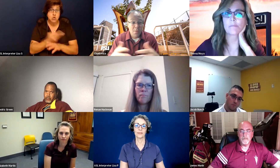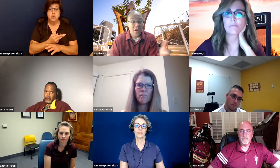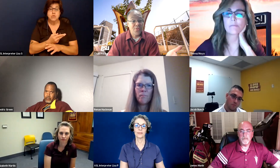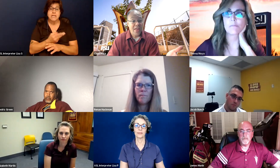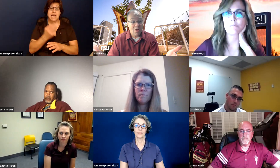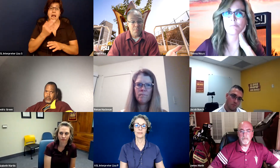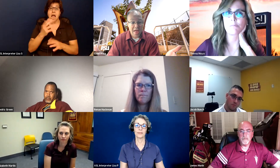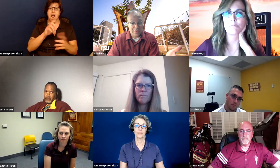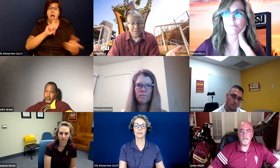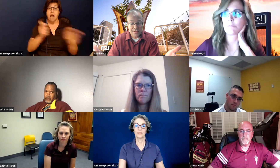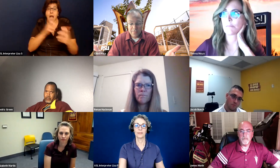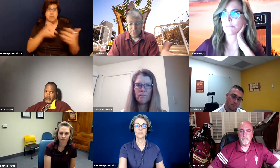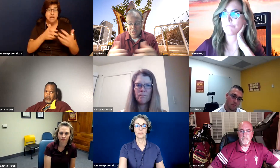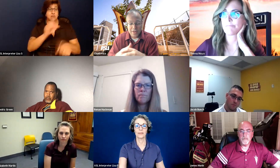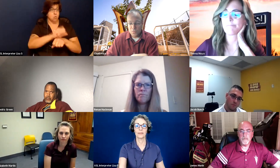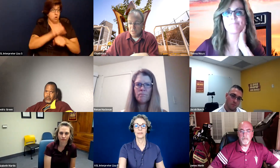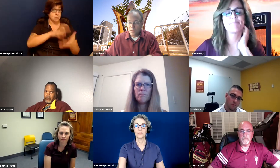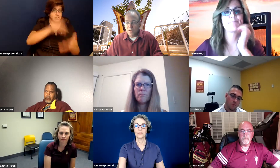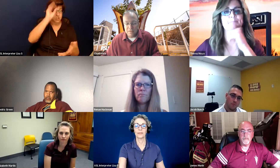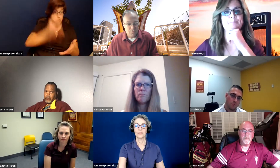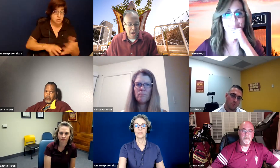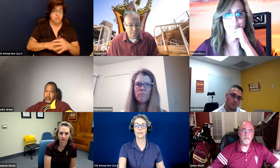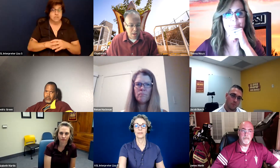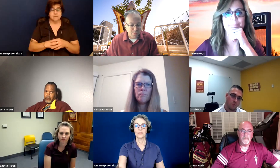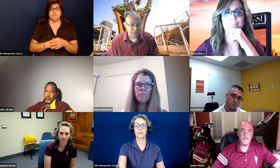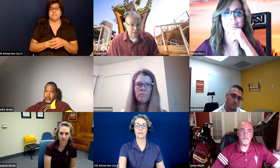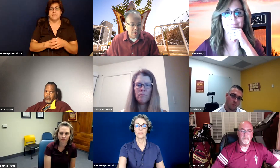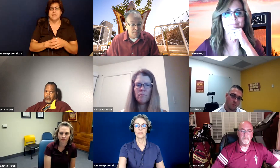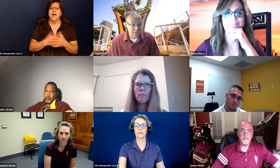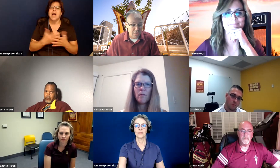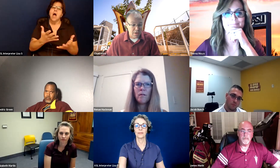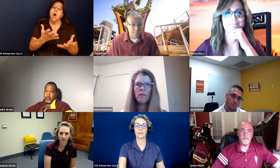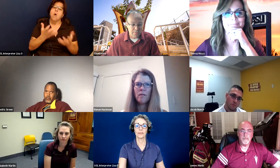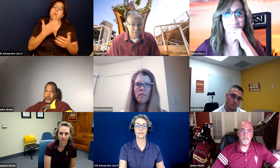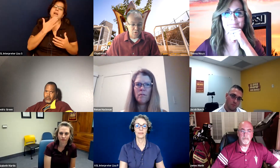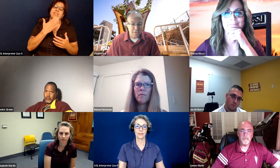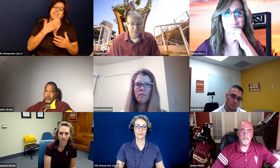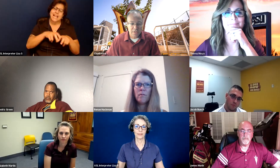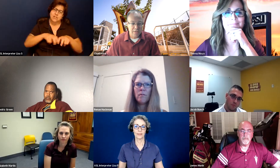I want to thank our panelists as we wrap up, I am going to share a couple of screens